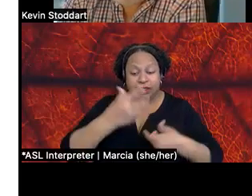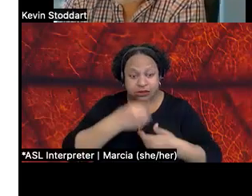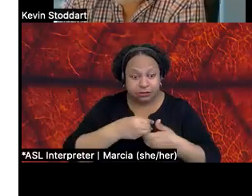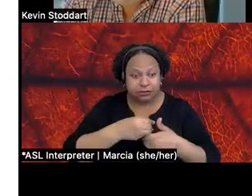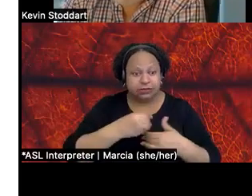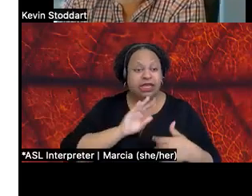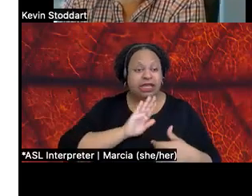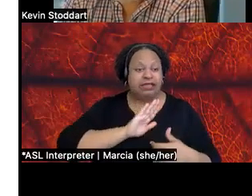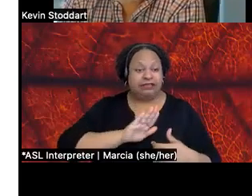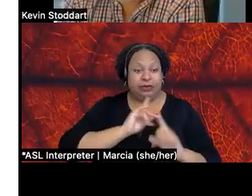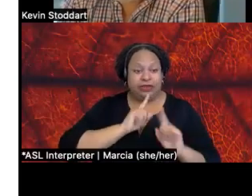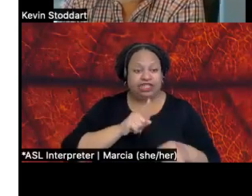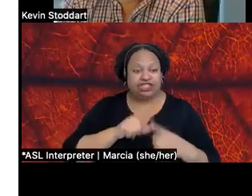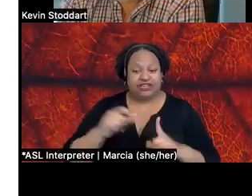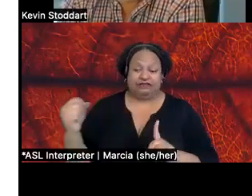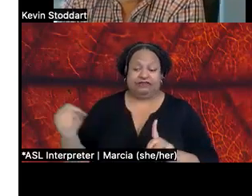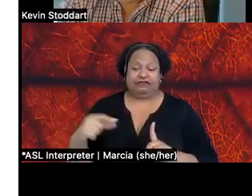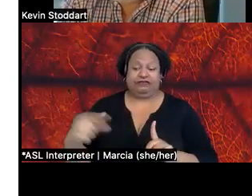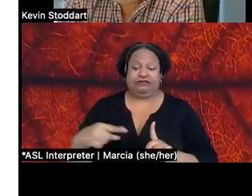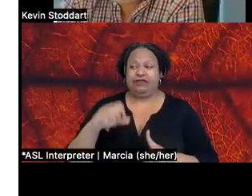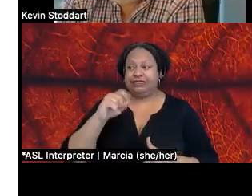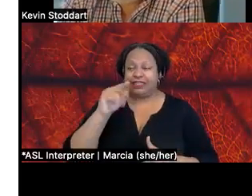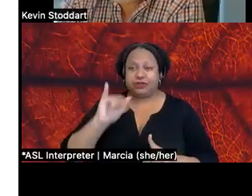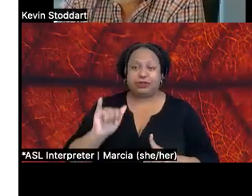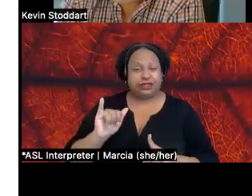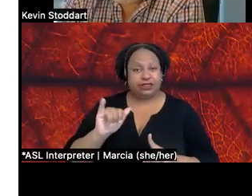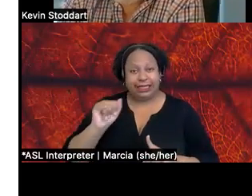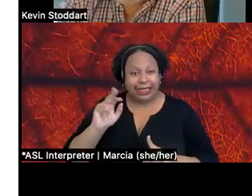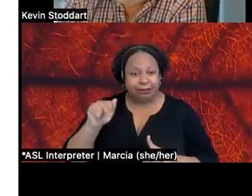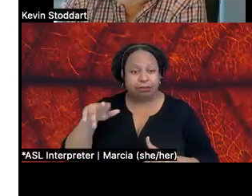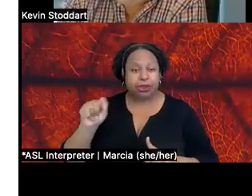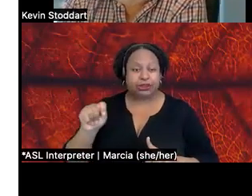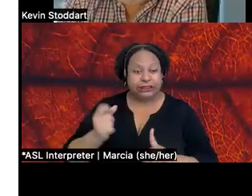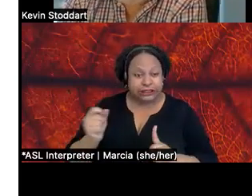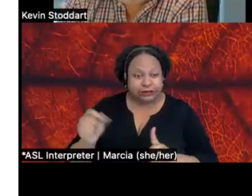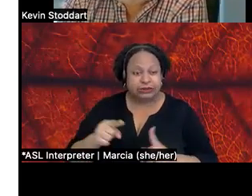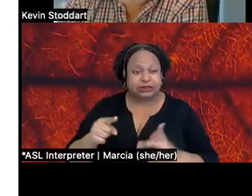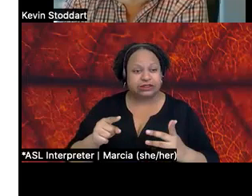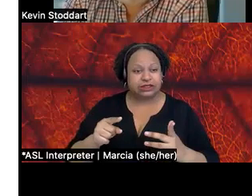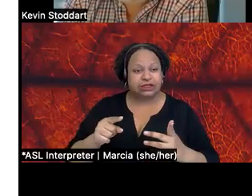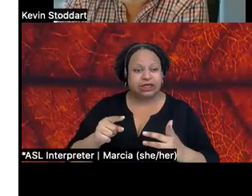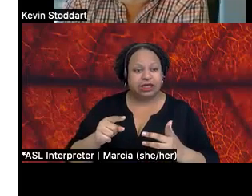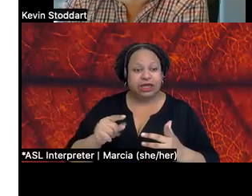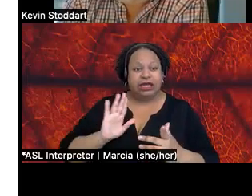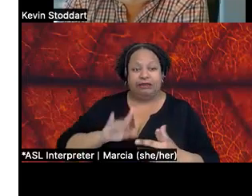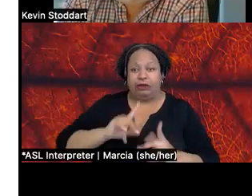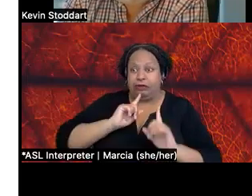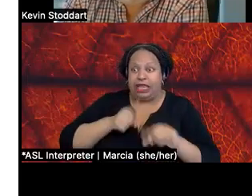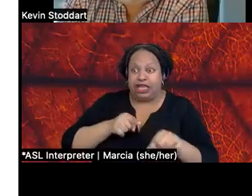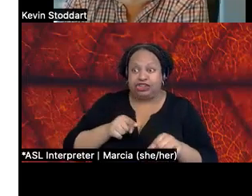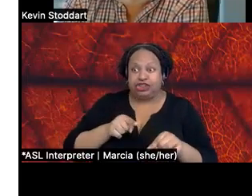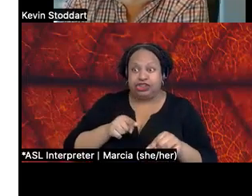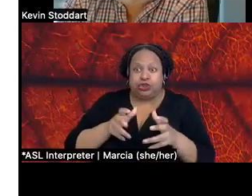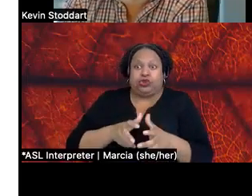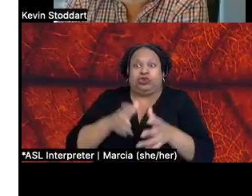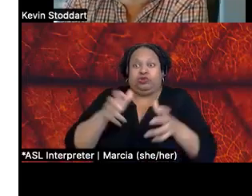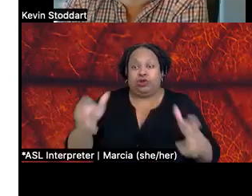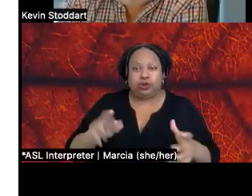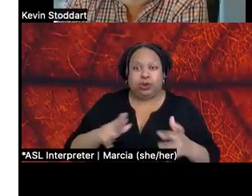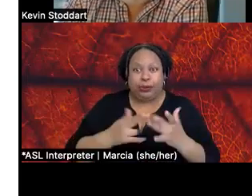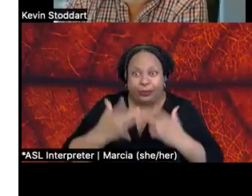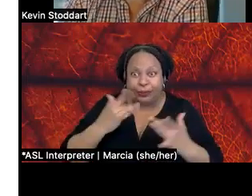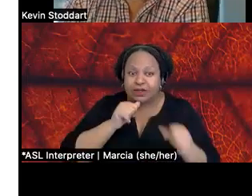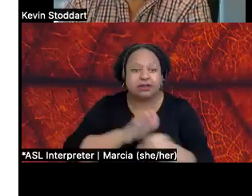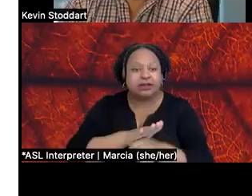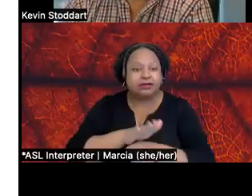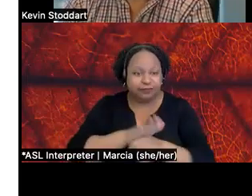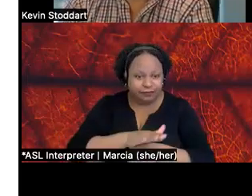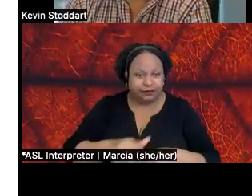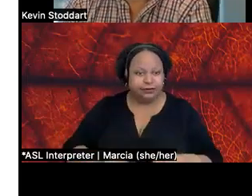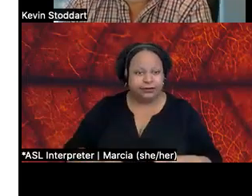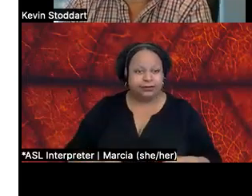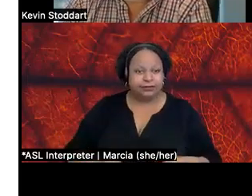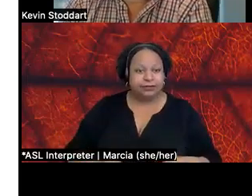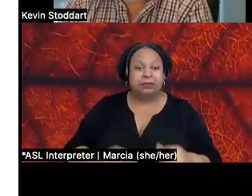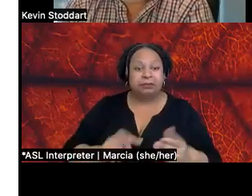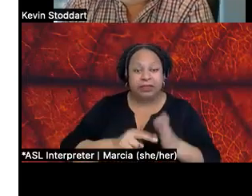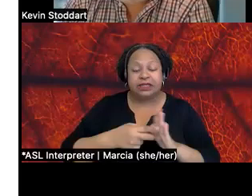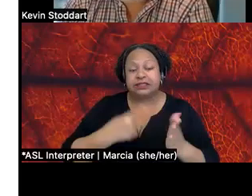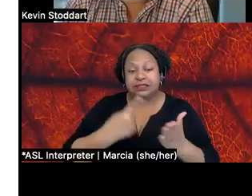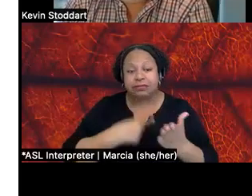And that may result in unusual interests, and it can also be a problem in various environments.